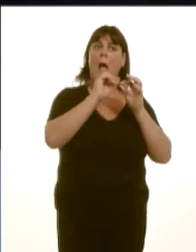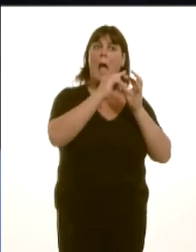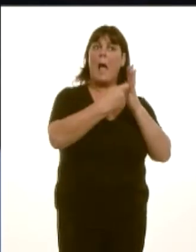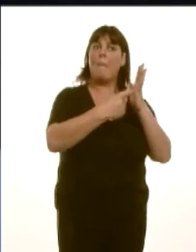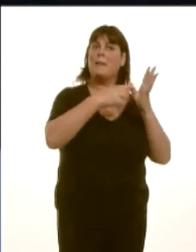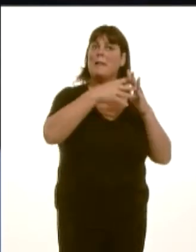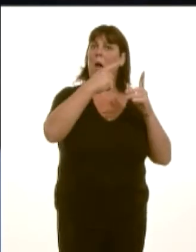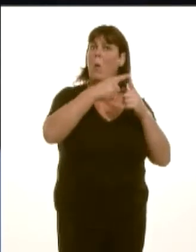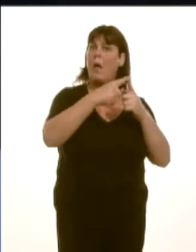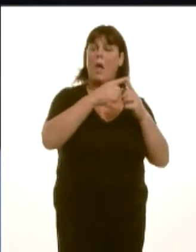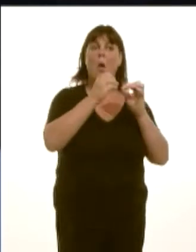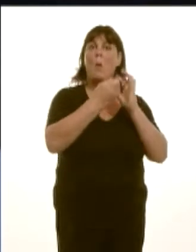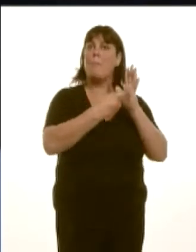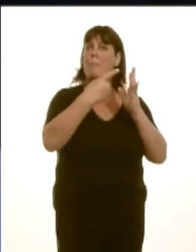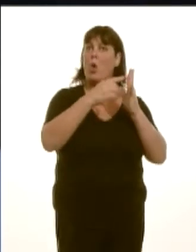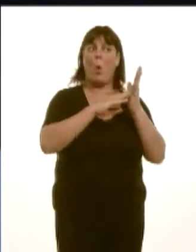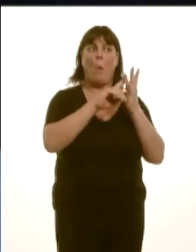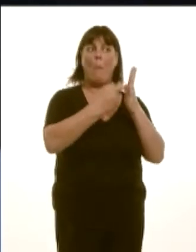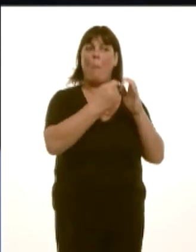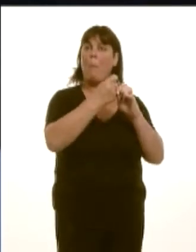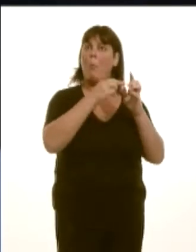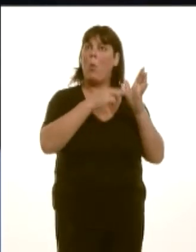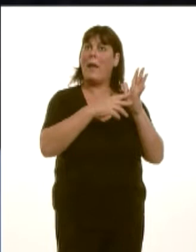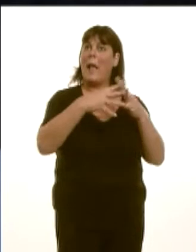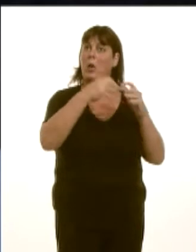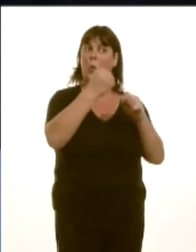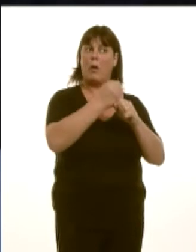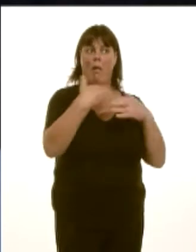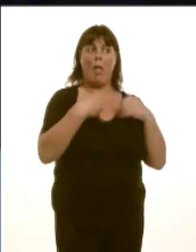understands when exactly your Government expects it to deliver the necessary changes?